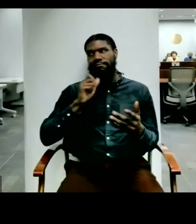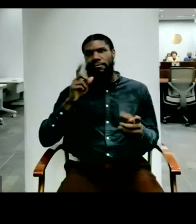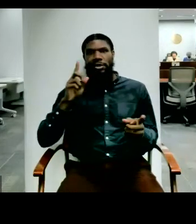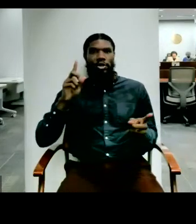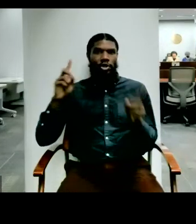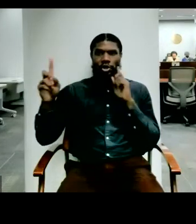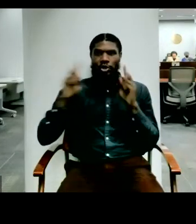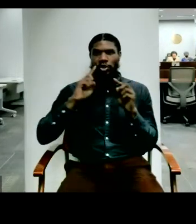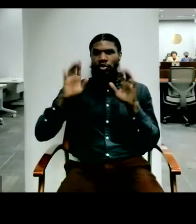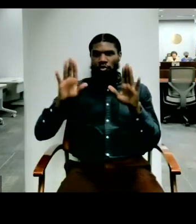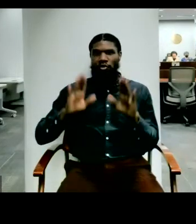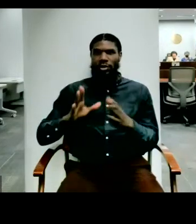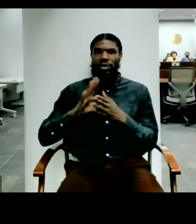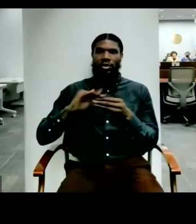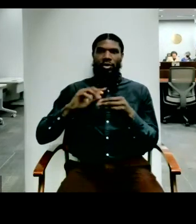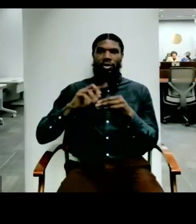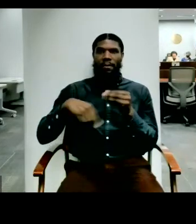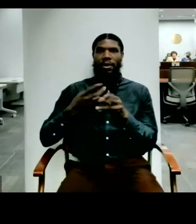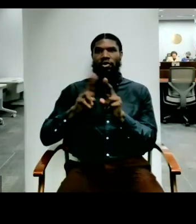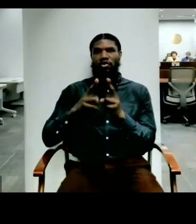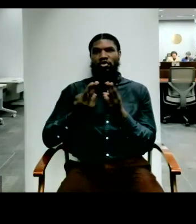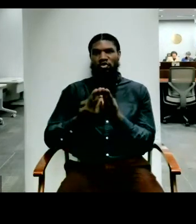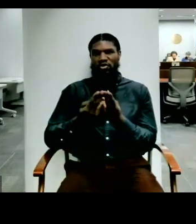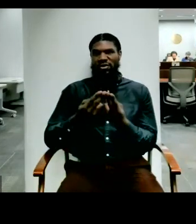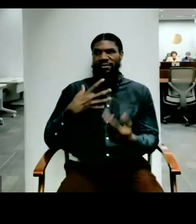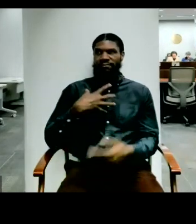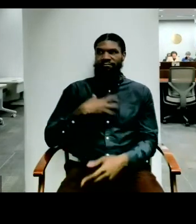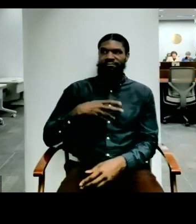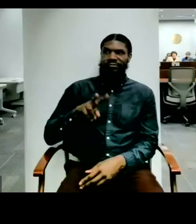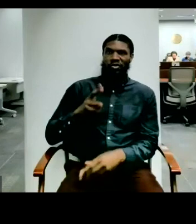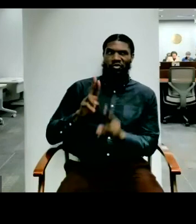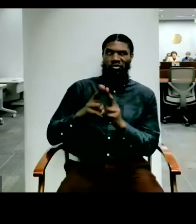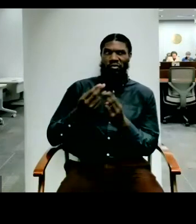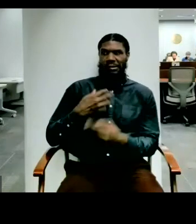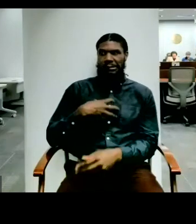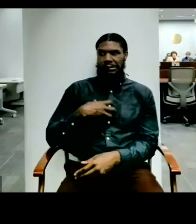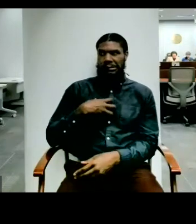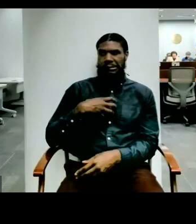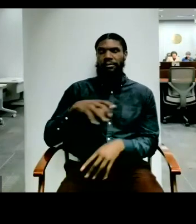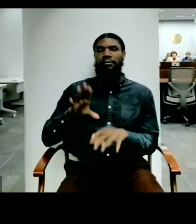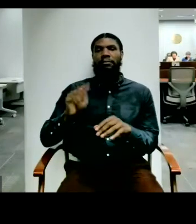about Unions as well. So I think the Unions should be held to the same standard that any